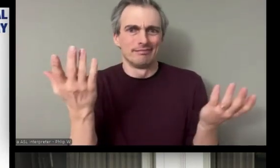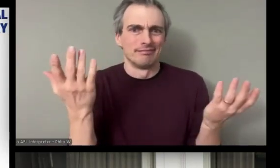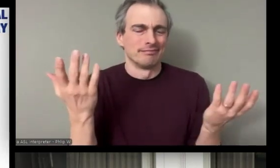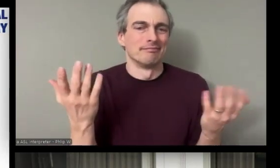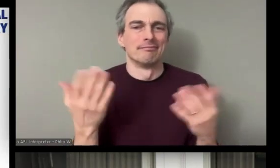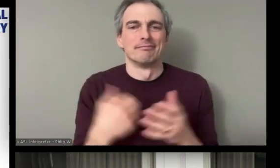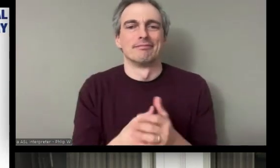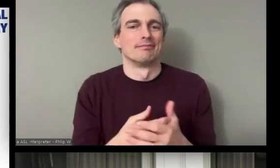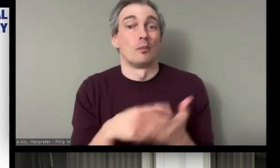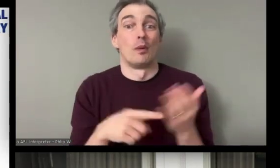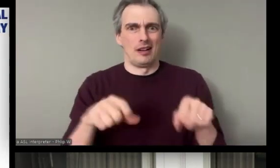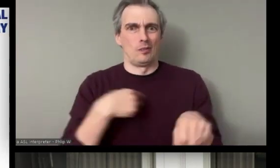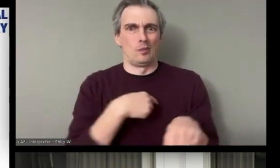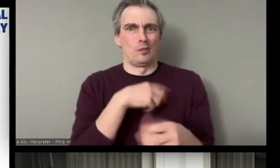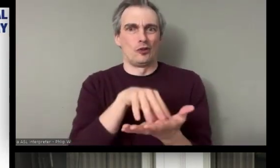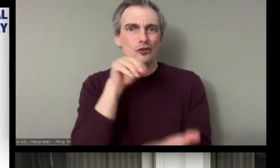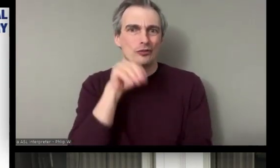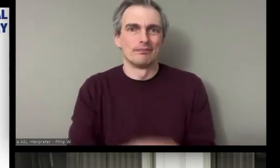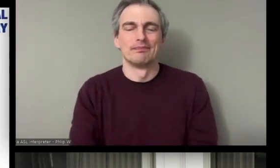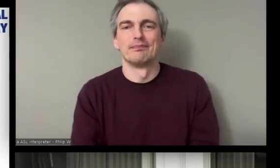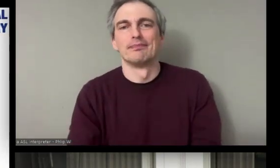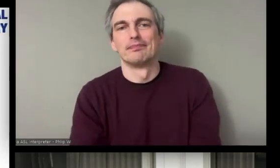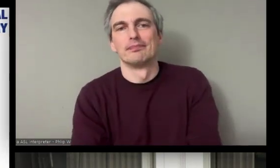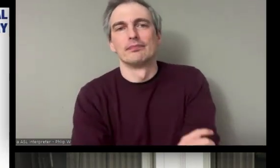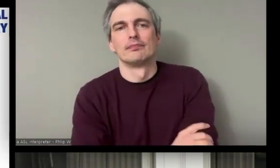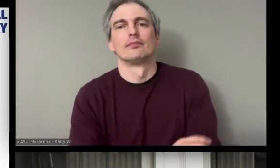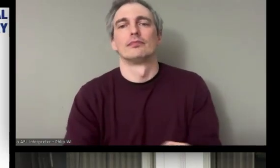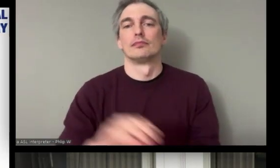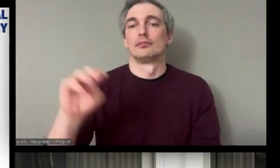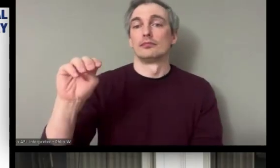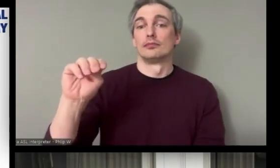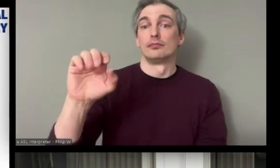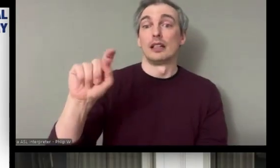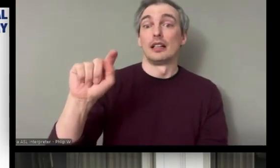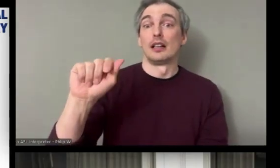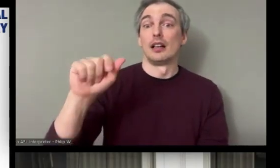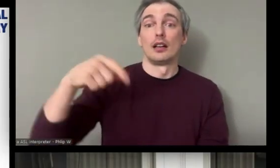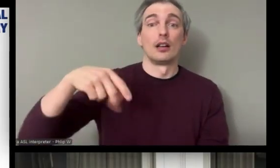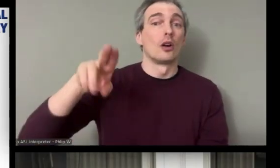So the Meta Quest 3, which is what I have with me here today, one of the